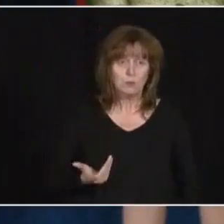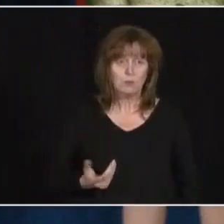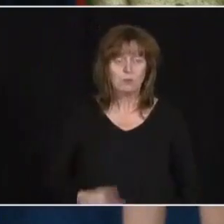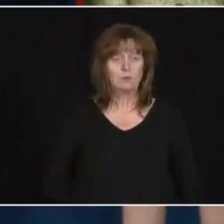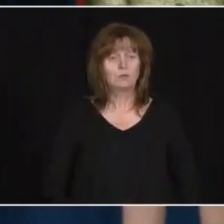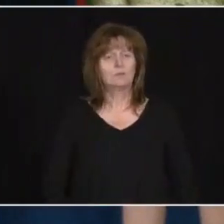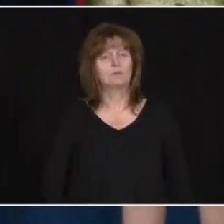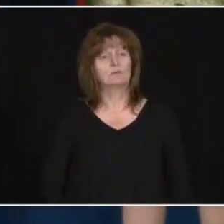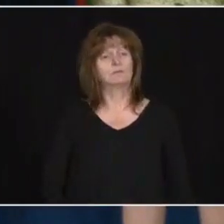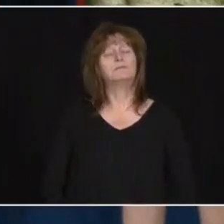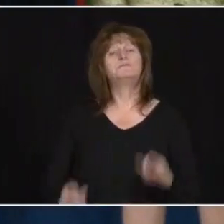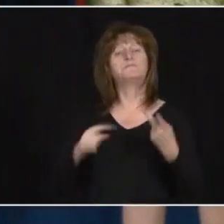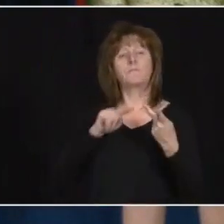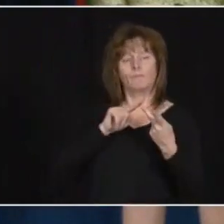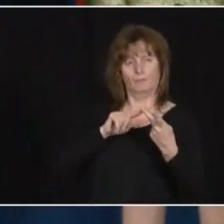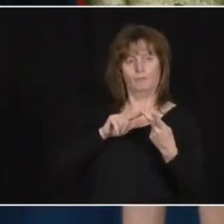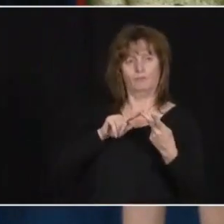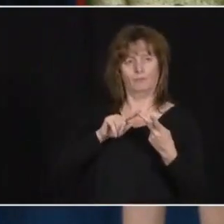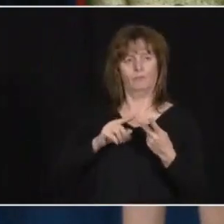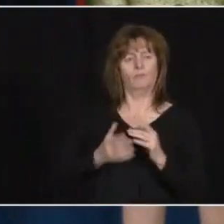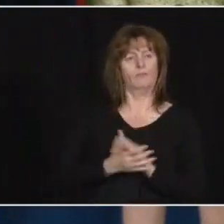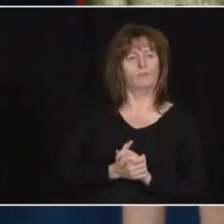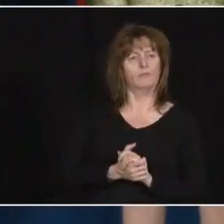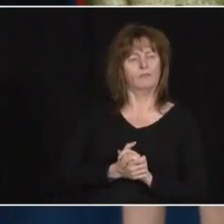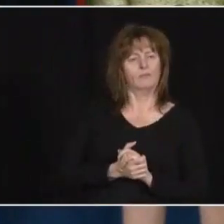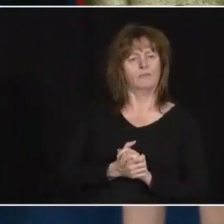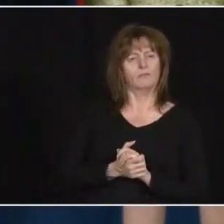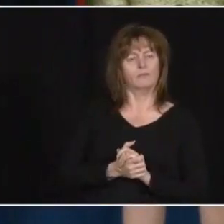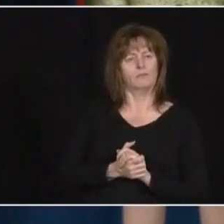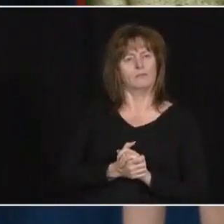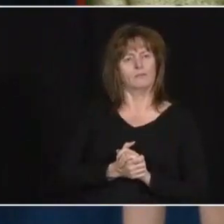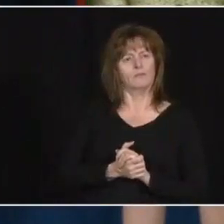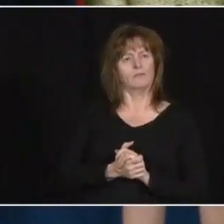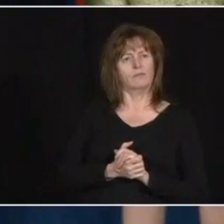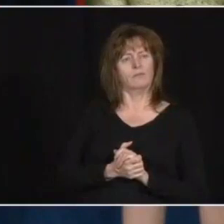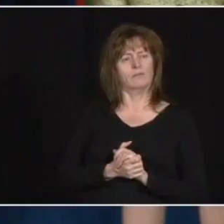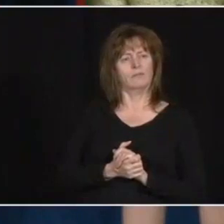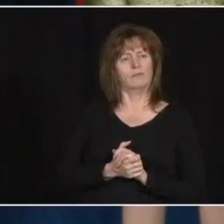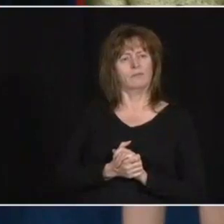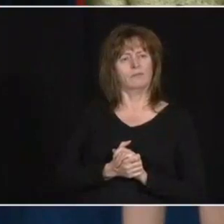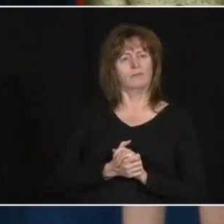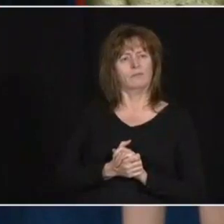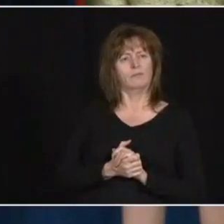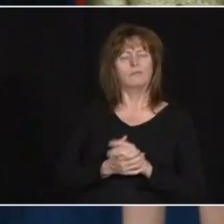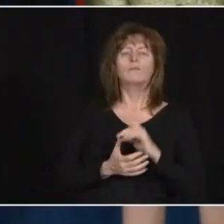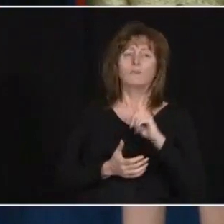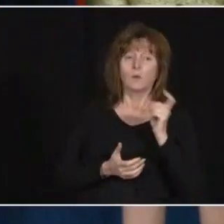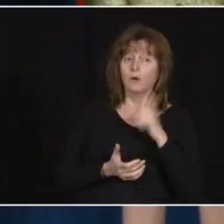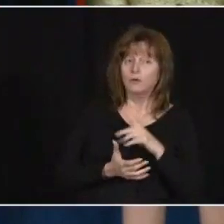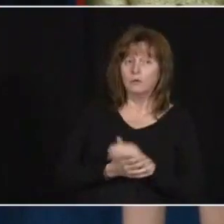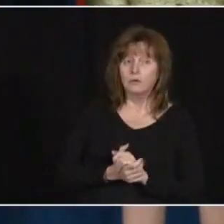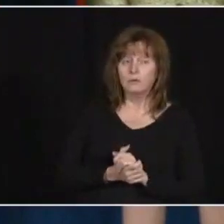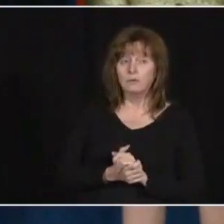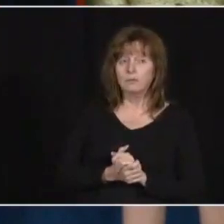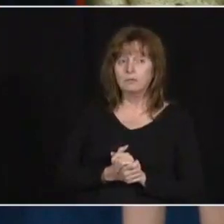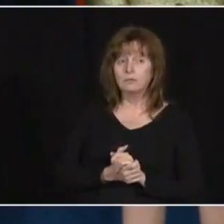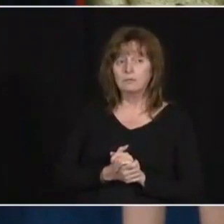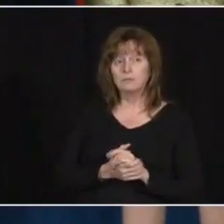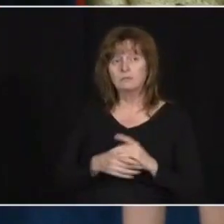My follow-up question: Would you consider splitting Toronto from the rest of the province in terms of loosening